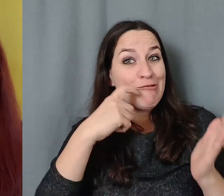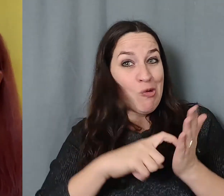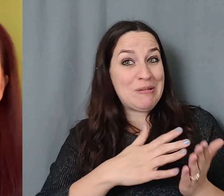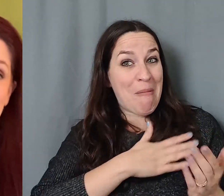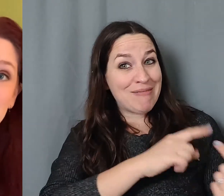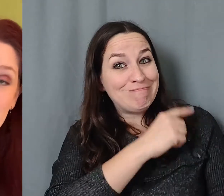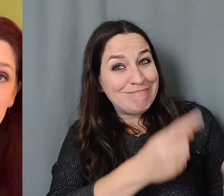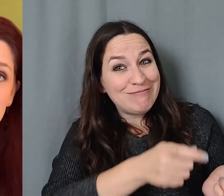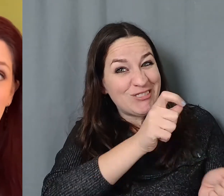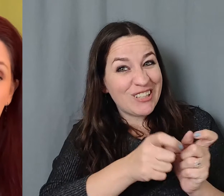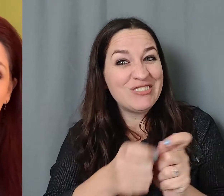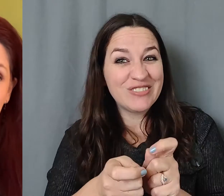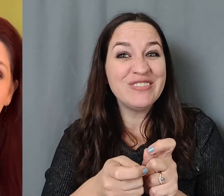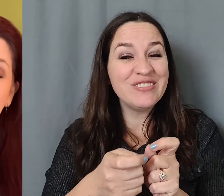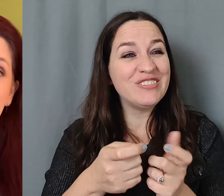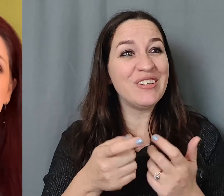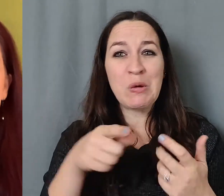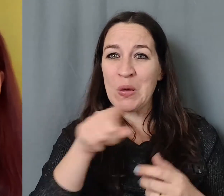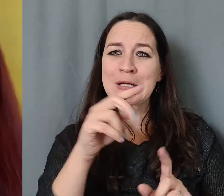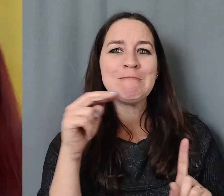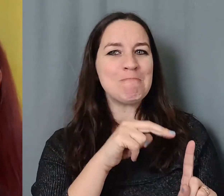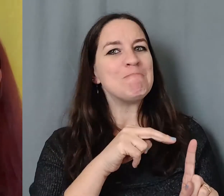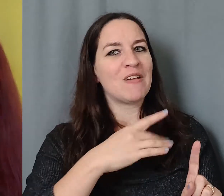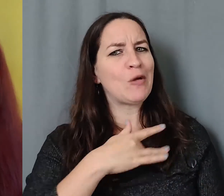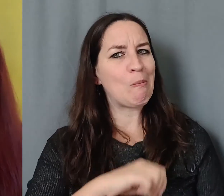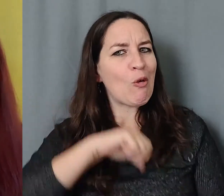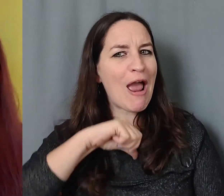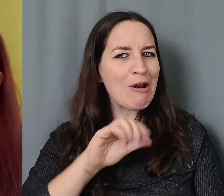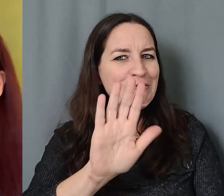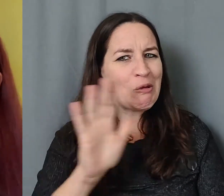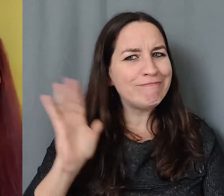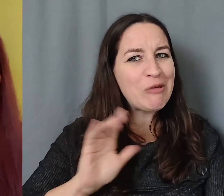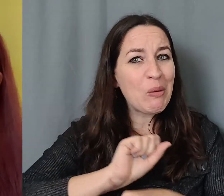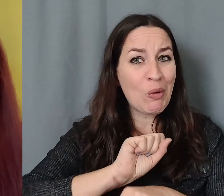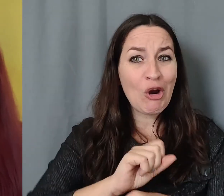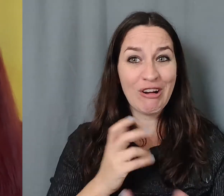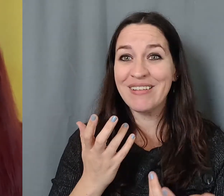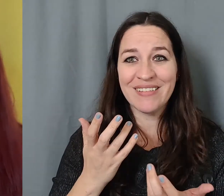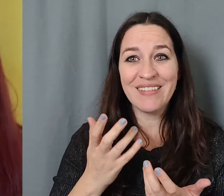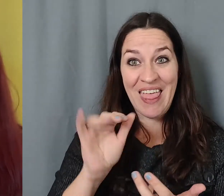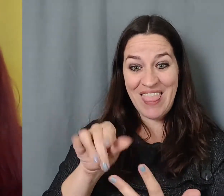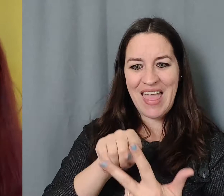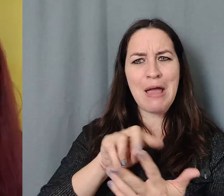can see the change that happened for me then, and I can be proud of that. And so you have a precedent kind of you have basically like you've already come